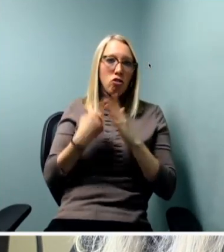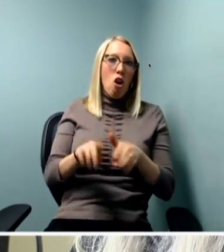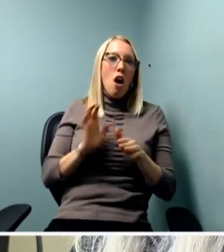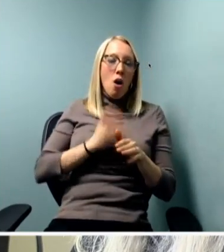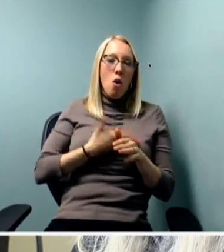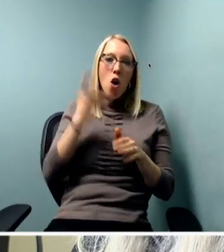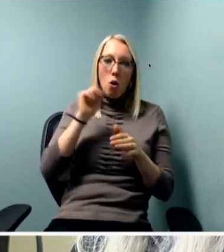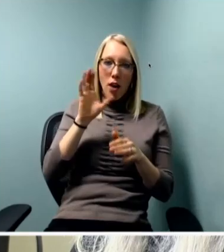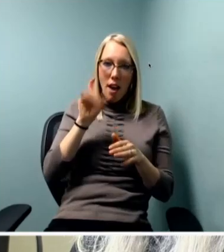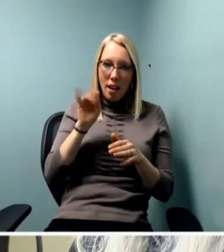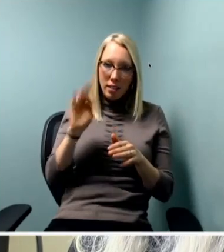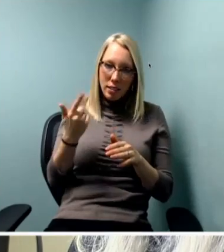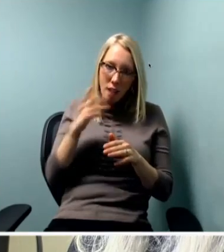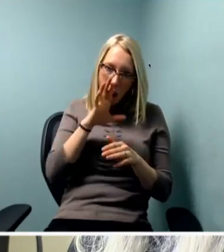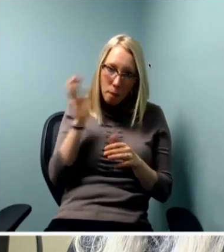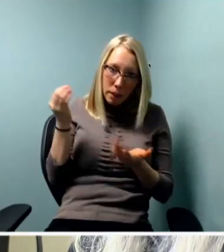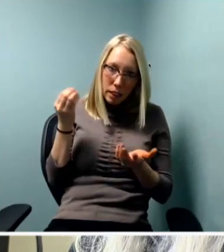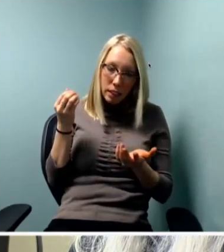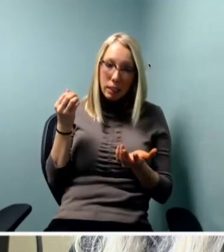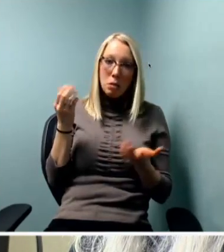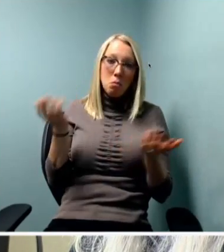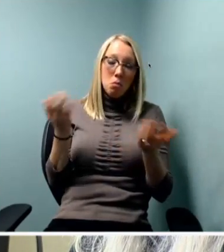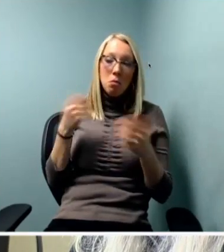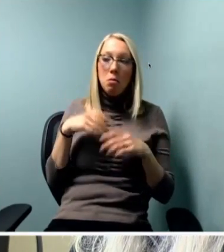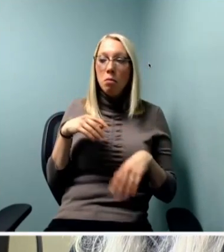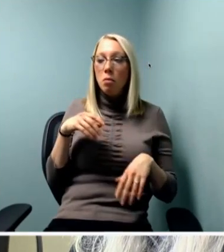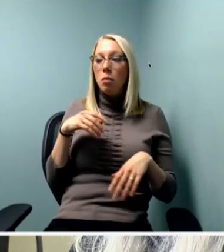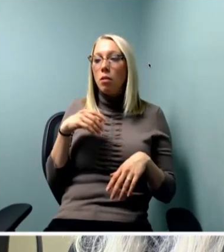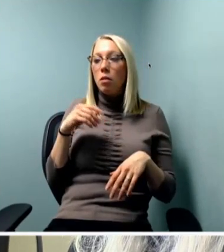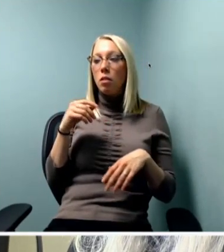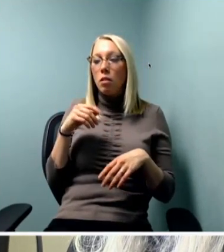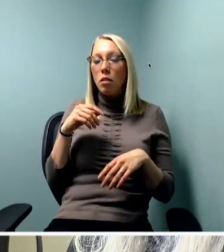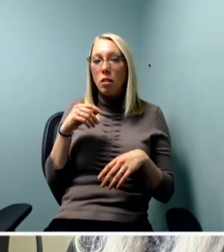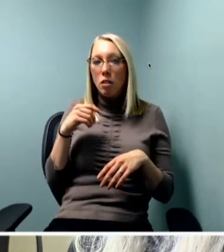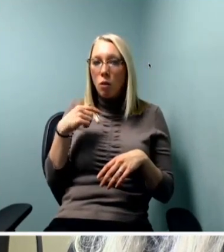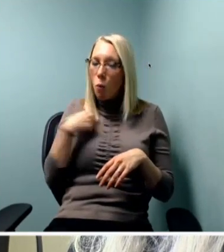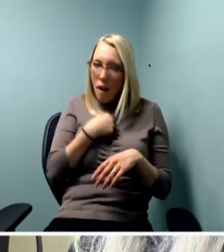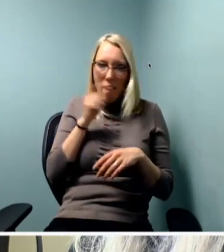You can put it out there, but we cannot be blind to the fact